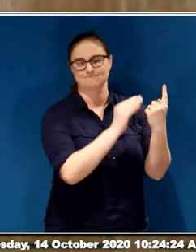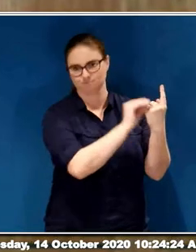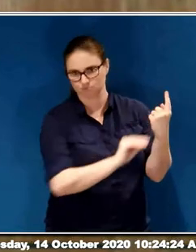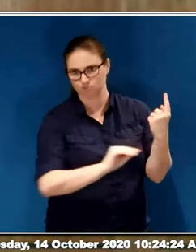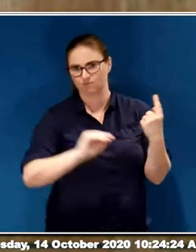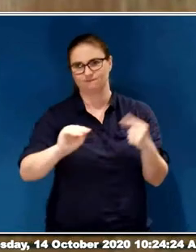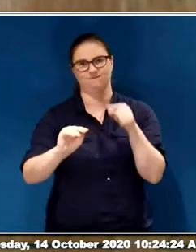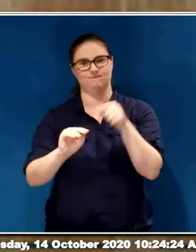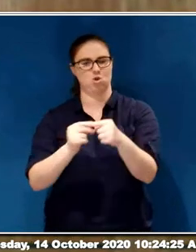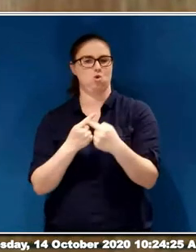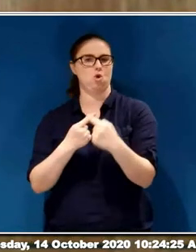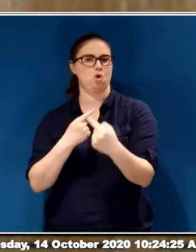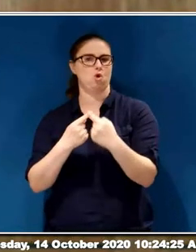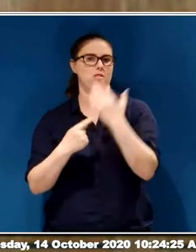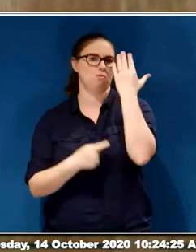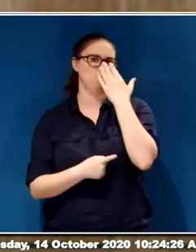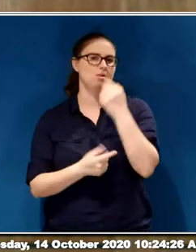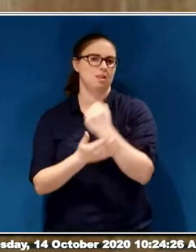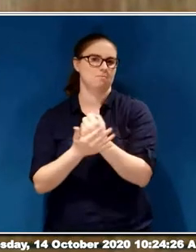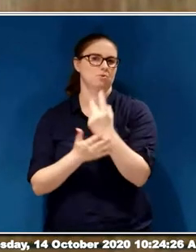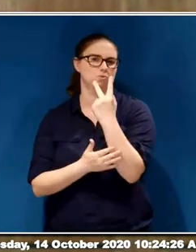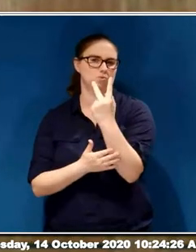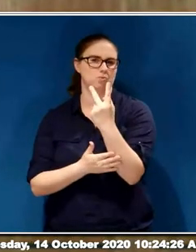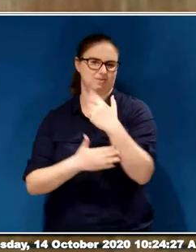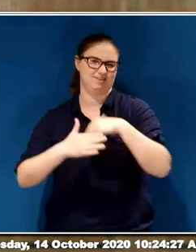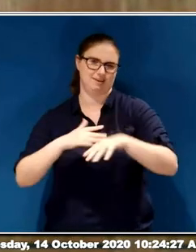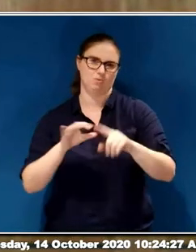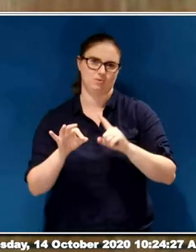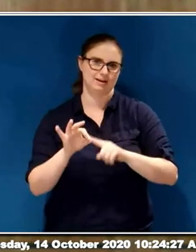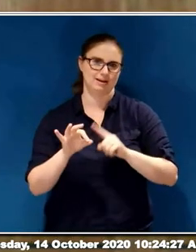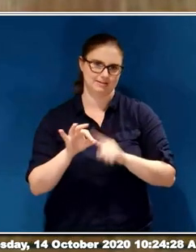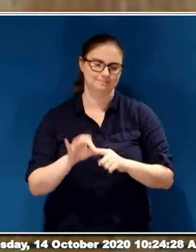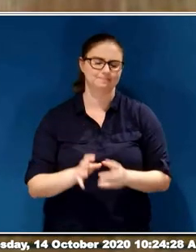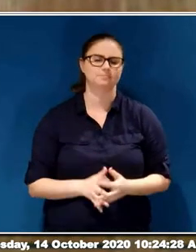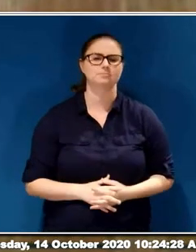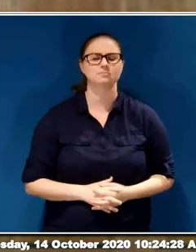What factored into making your decision to change enrolment?